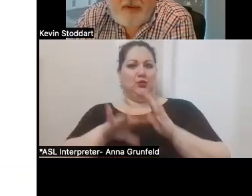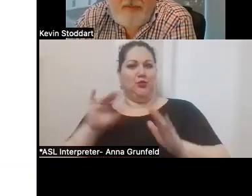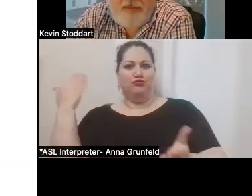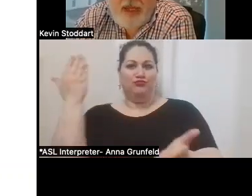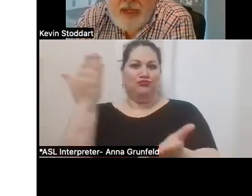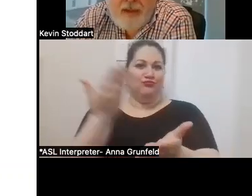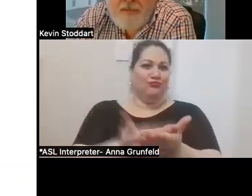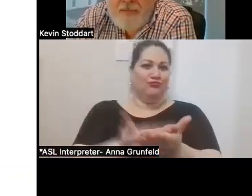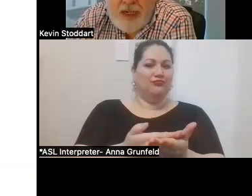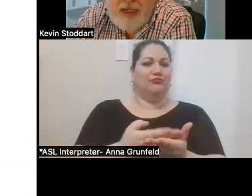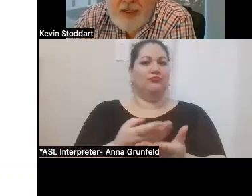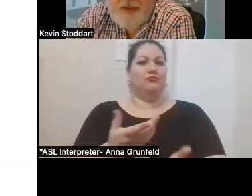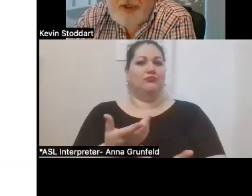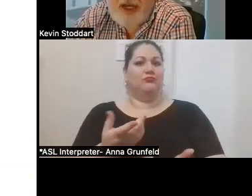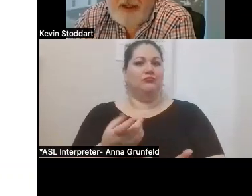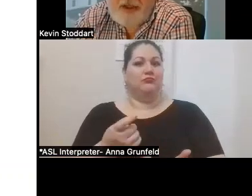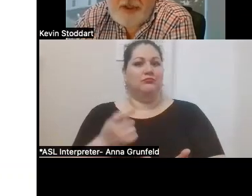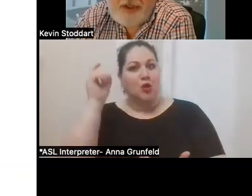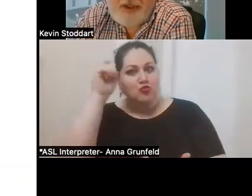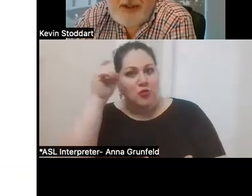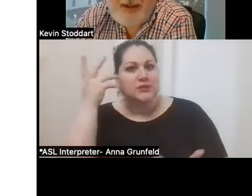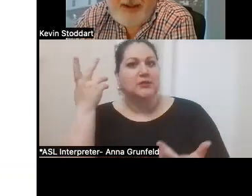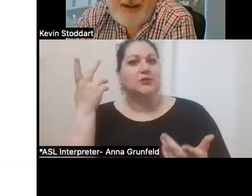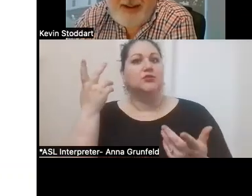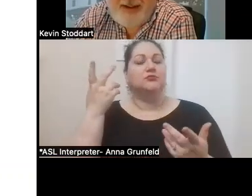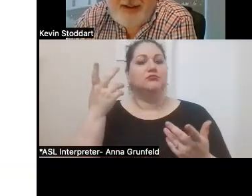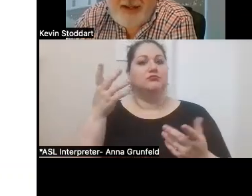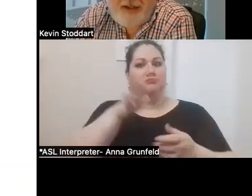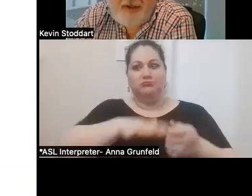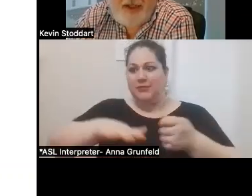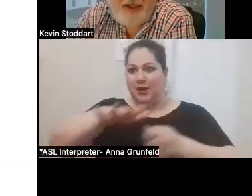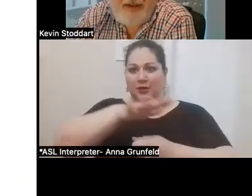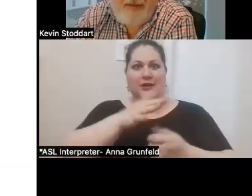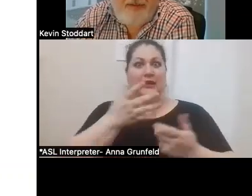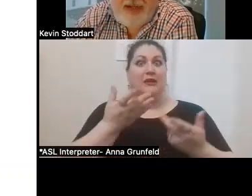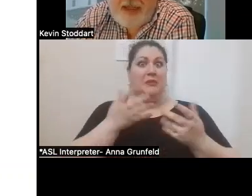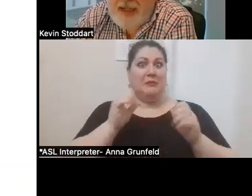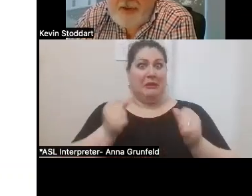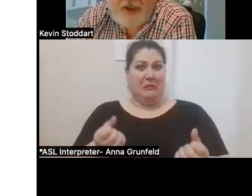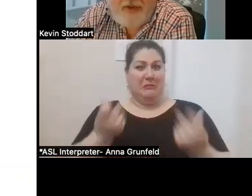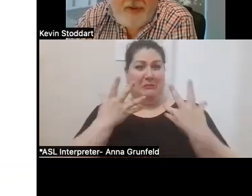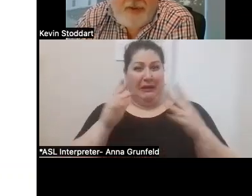with many, many new challenges, including finding healthy food,